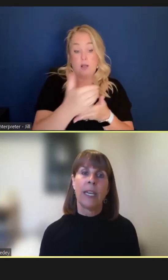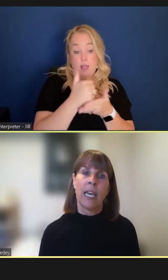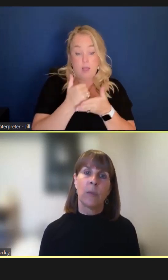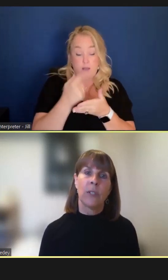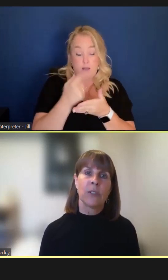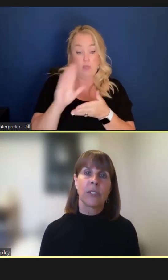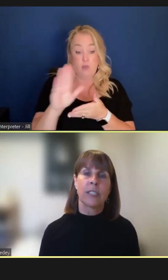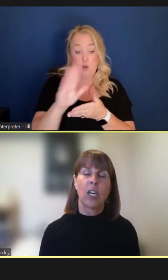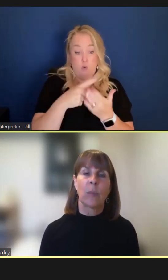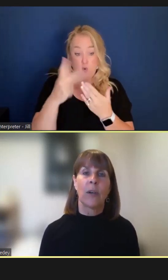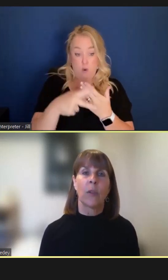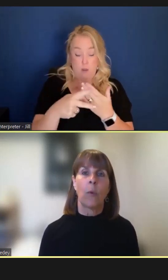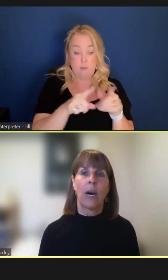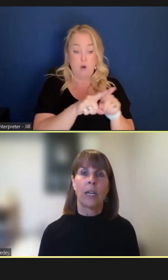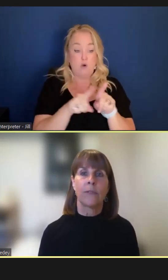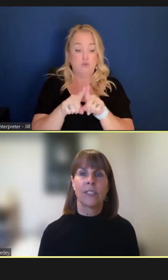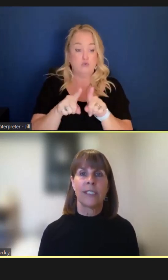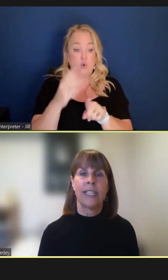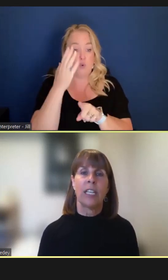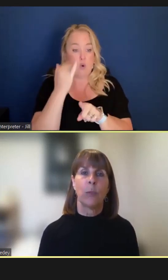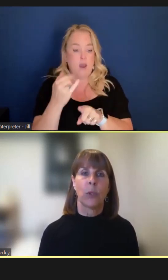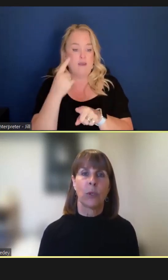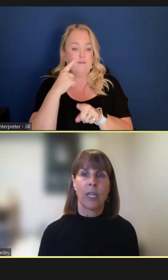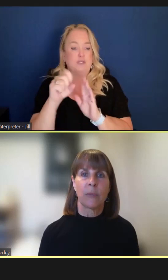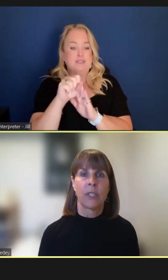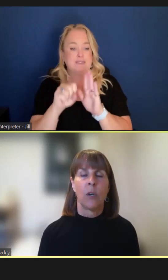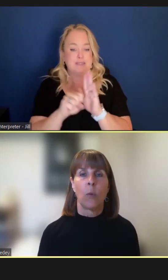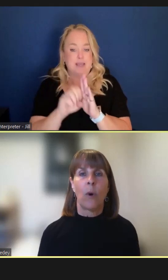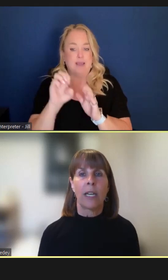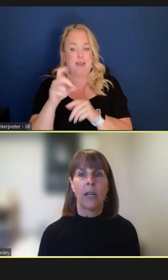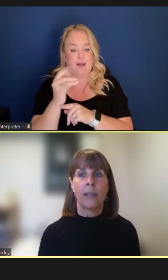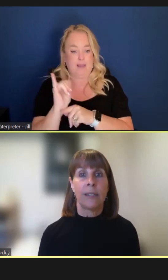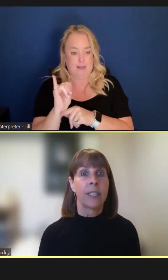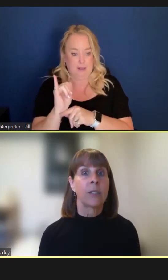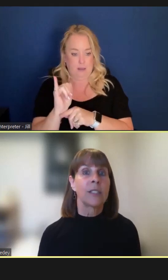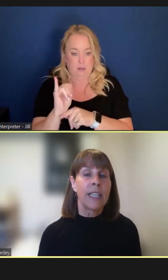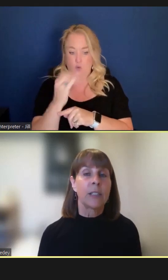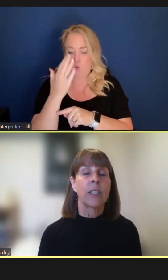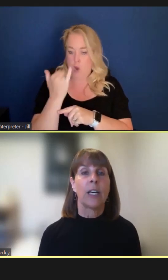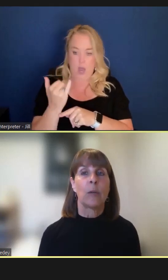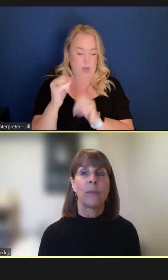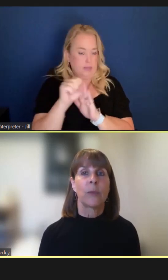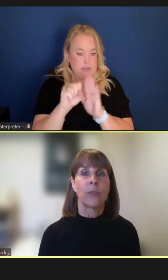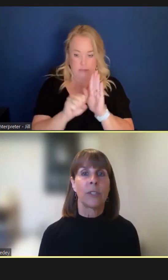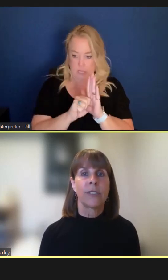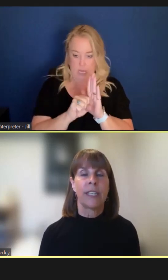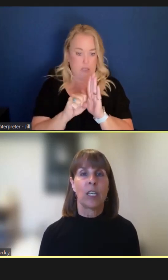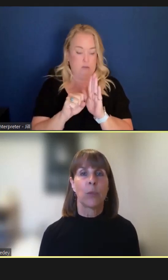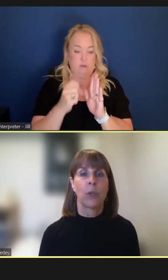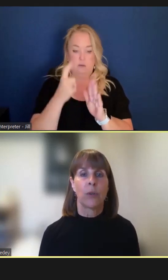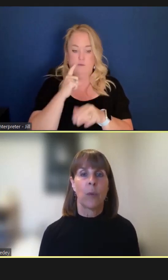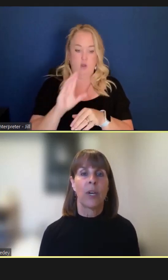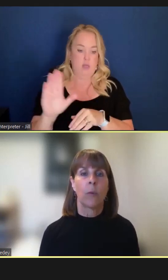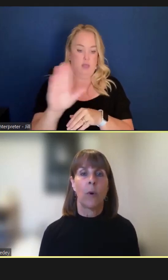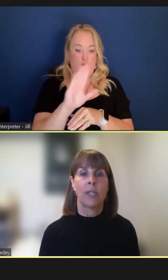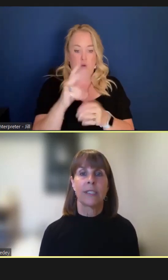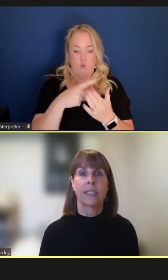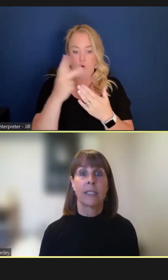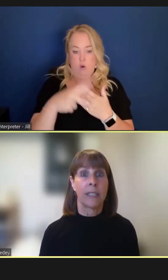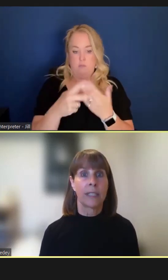and I'm also going to talk about the why for State Eddy programs why an entire State um through their state Eddy program might want to collect